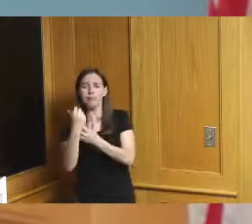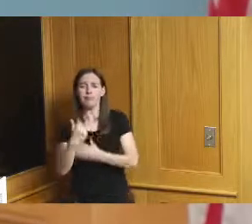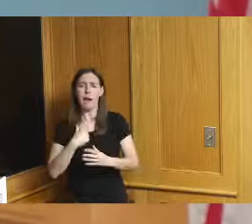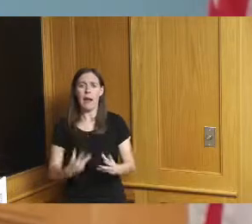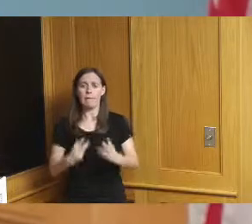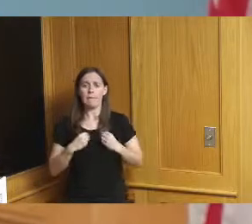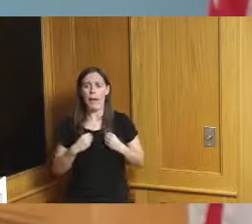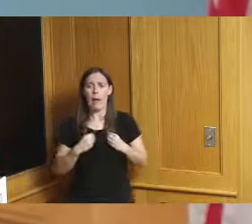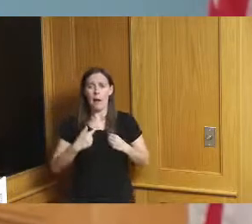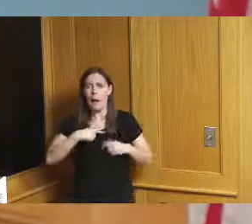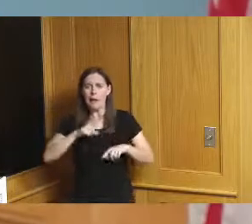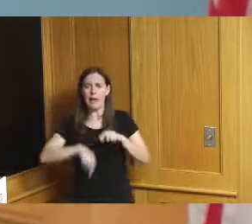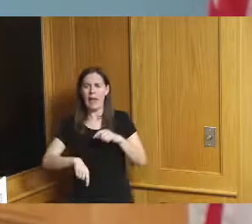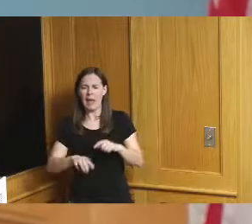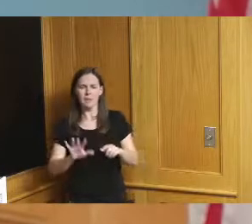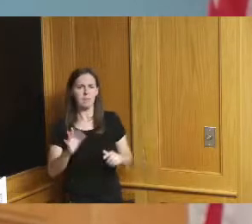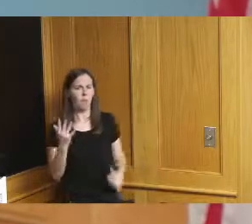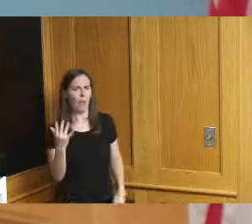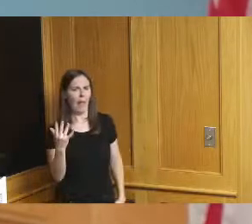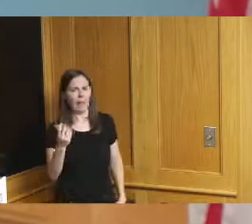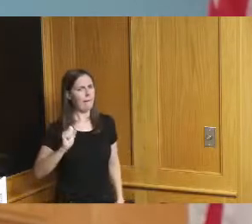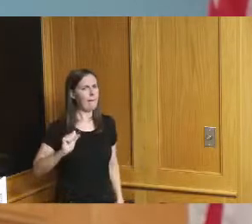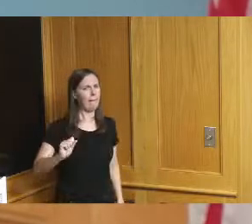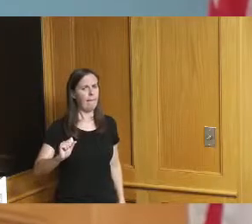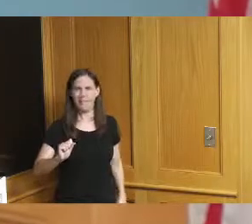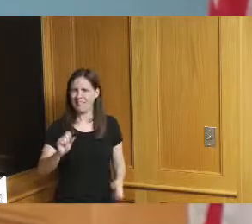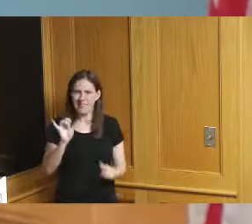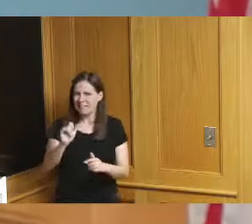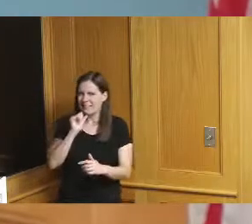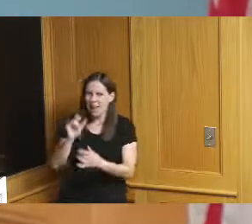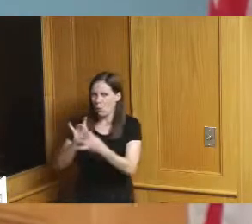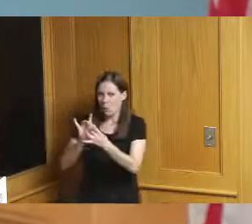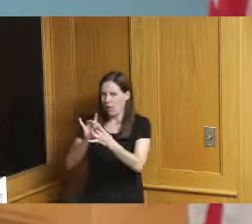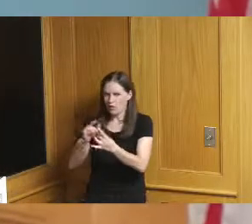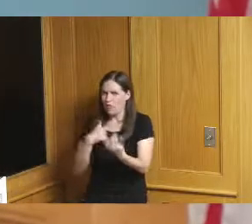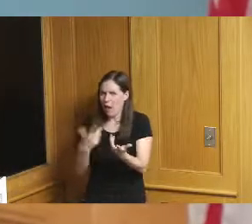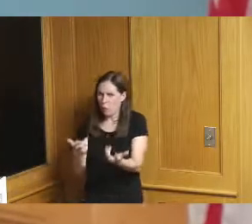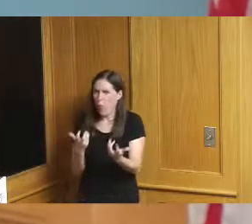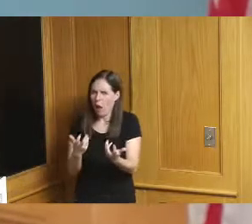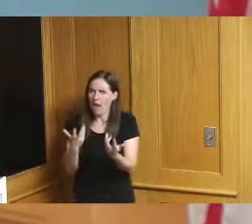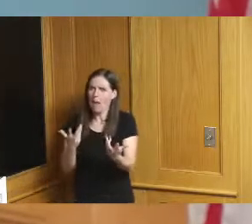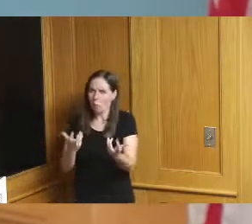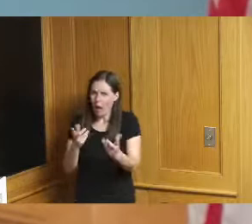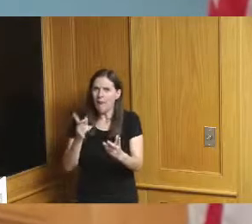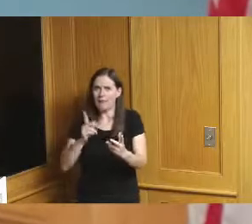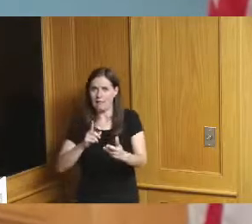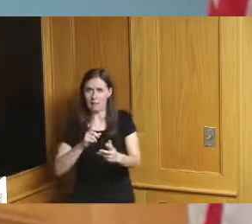that's not what I'm interested in that's not a relationship i want to have um and then we are